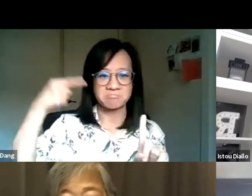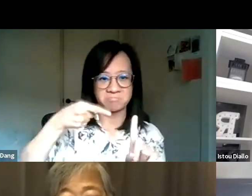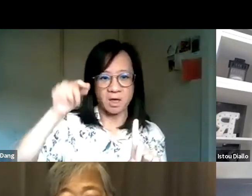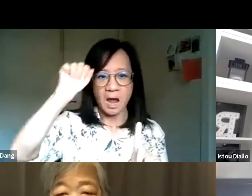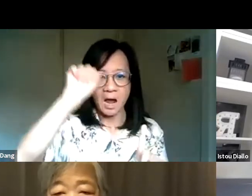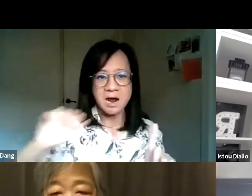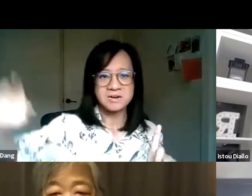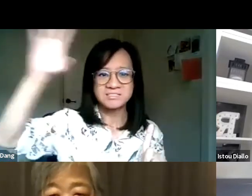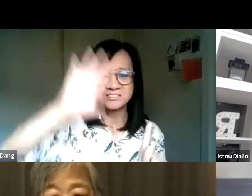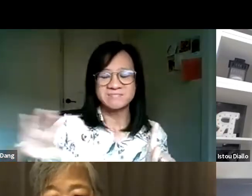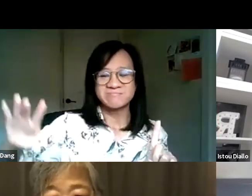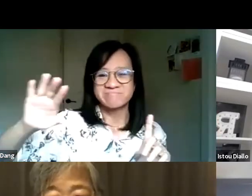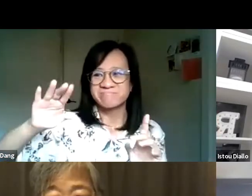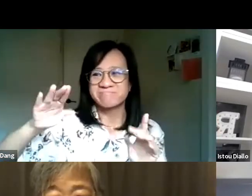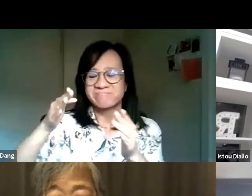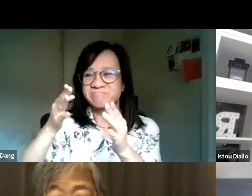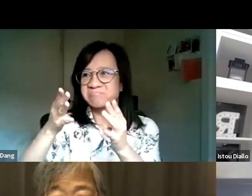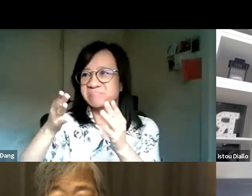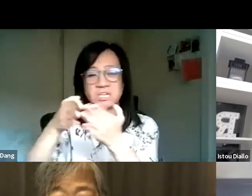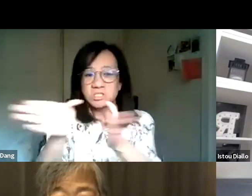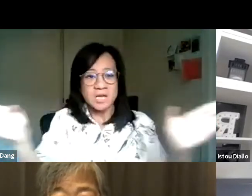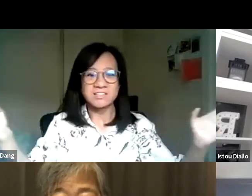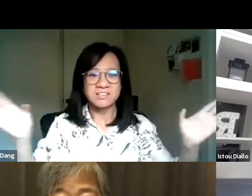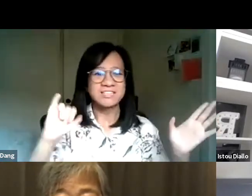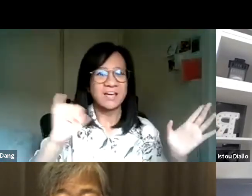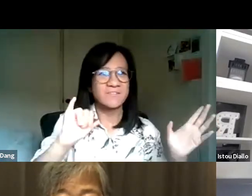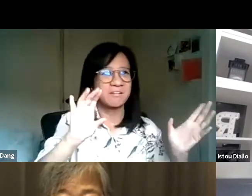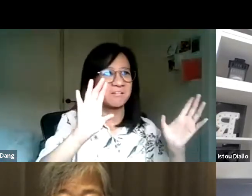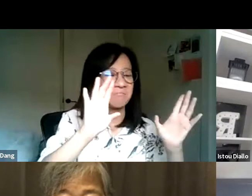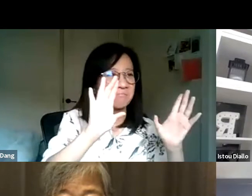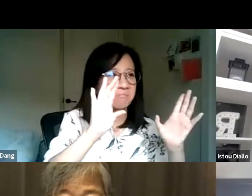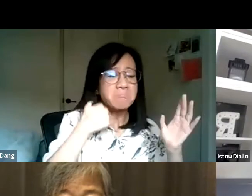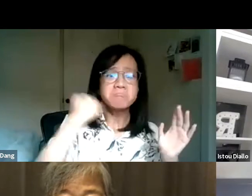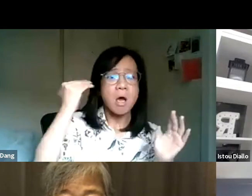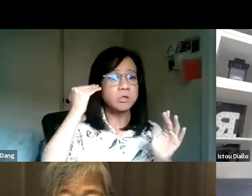talked much about the Asian aspects of our identity.